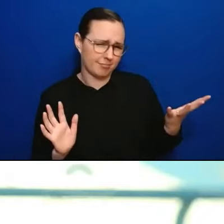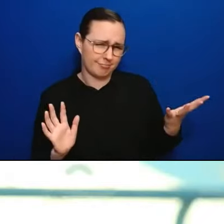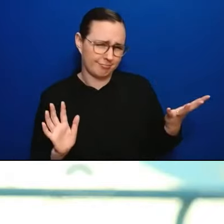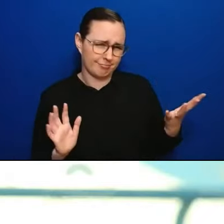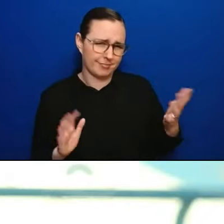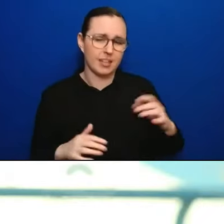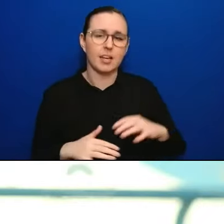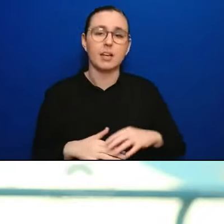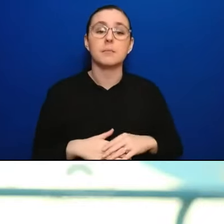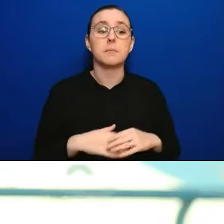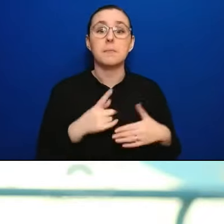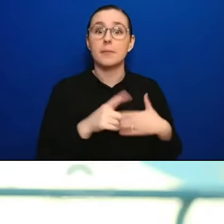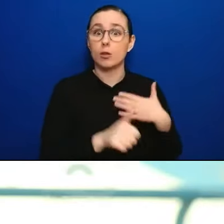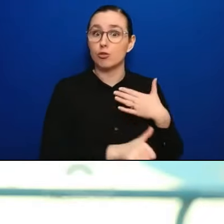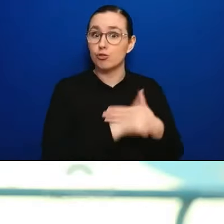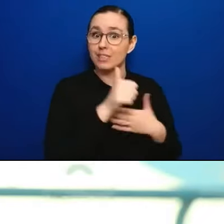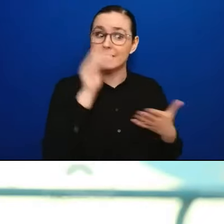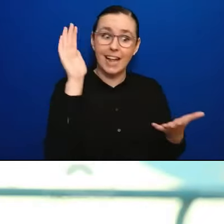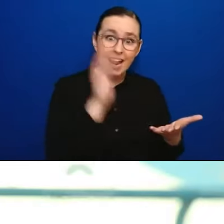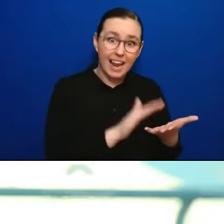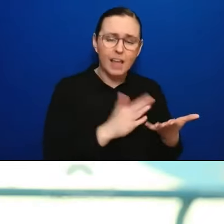has COVID. You know, it's finding that